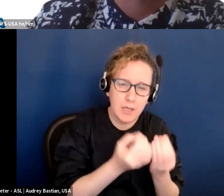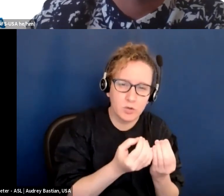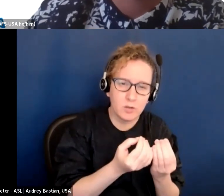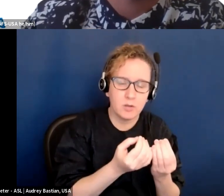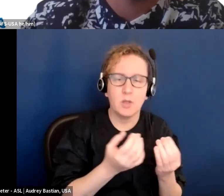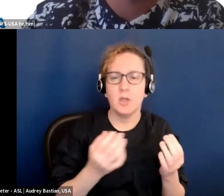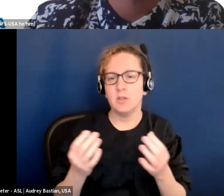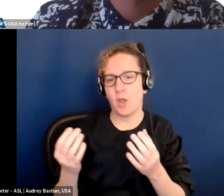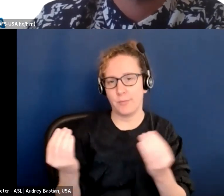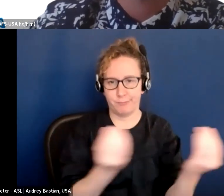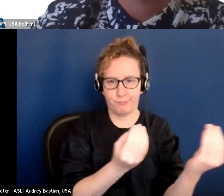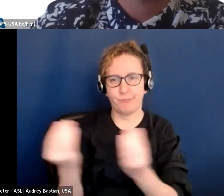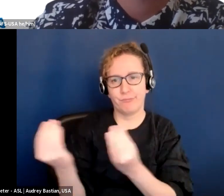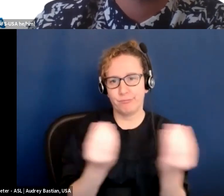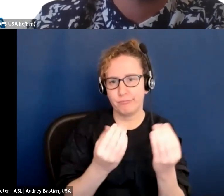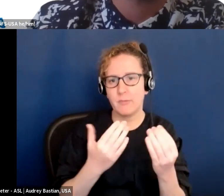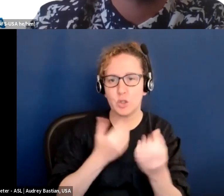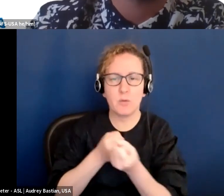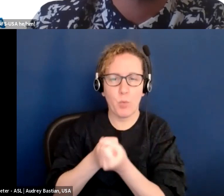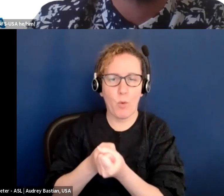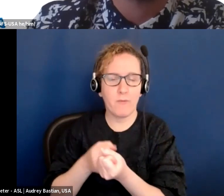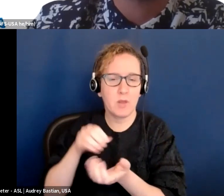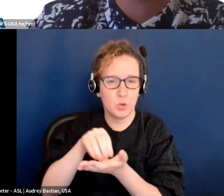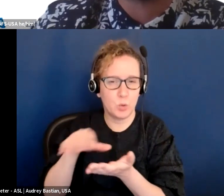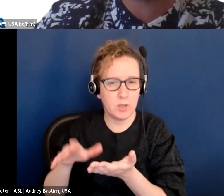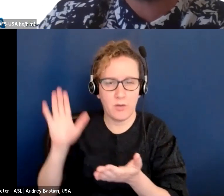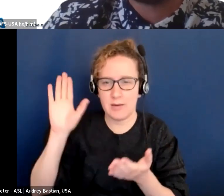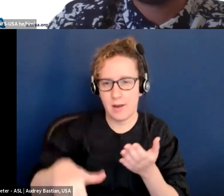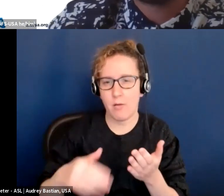a good level of support for that student throughout the entirety of their program.